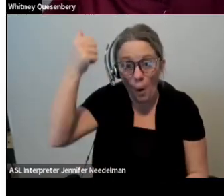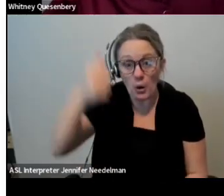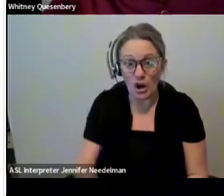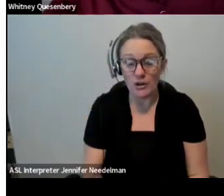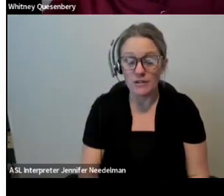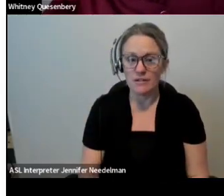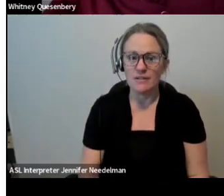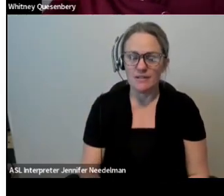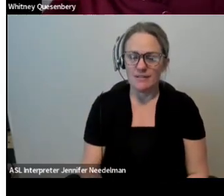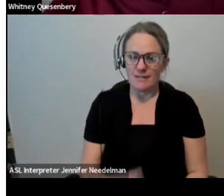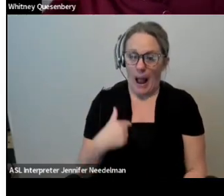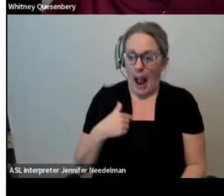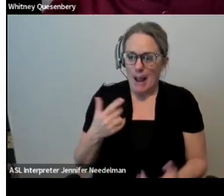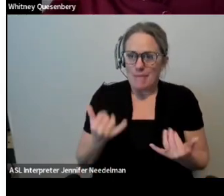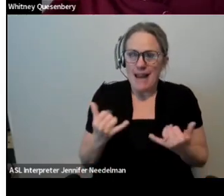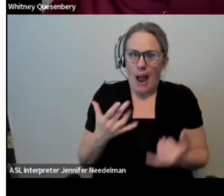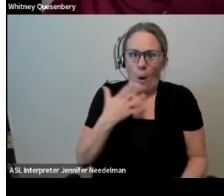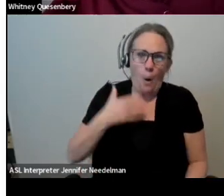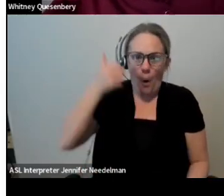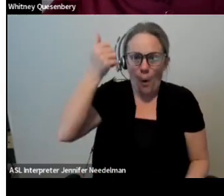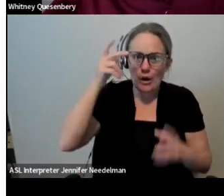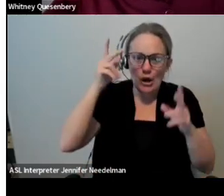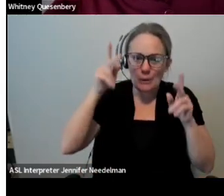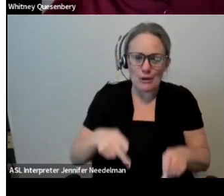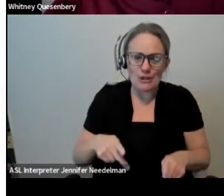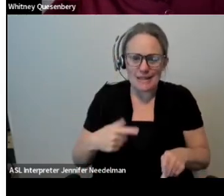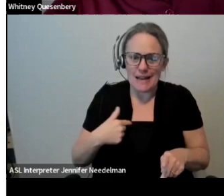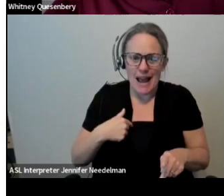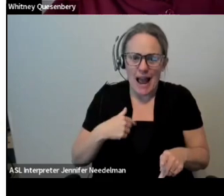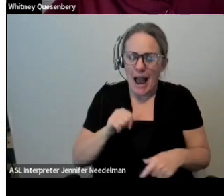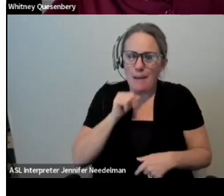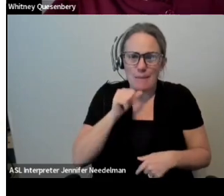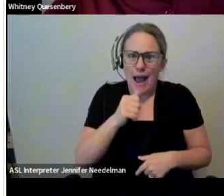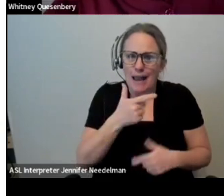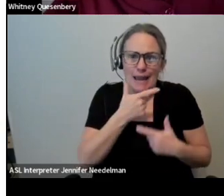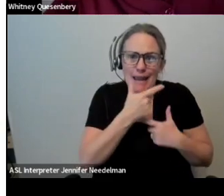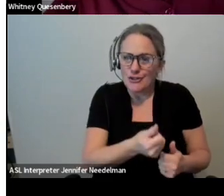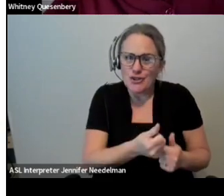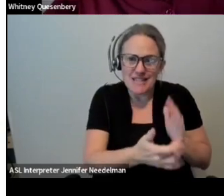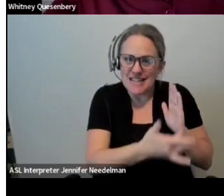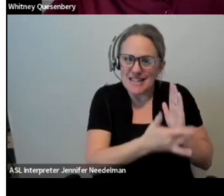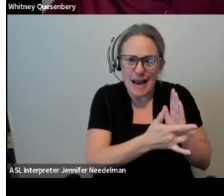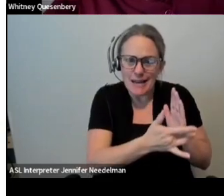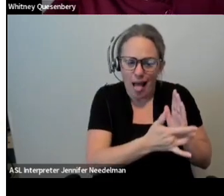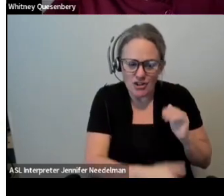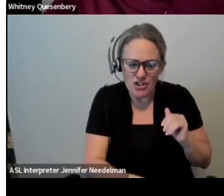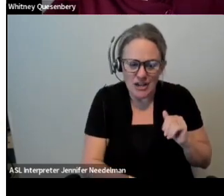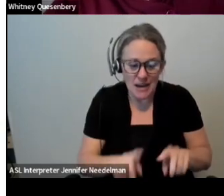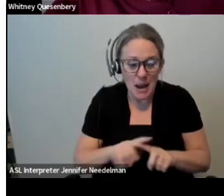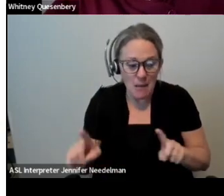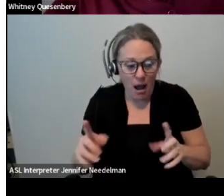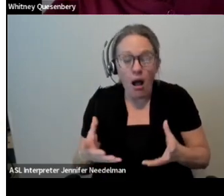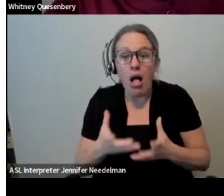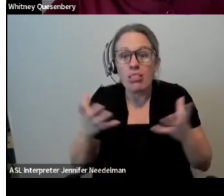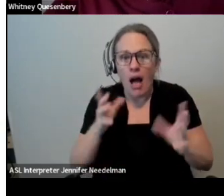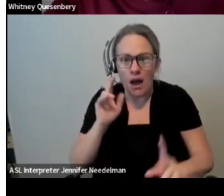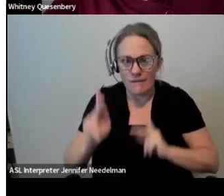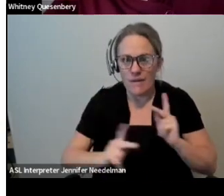so I'm now an older adult who's not at all resistant technology. I'm a Jacob as an older adult. But there are gonna be plenty of people who maybe did not use